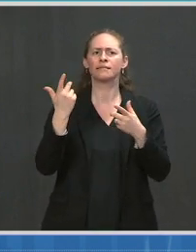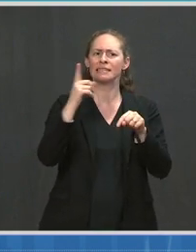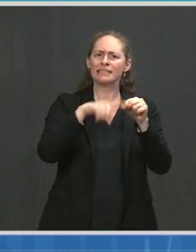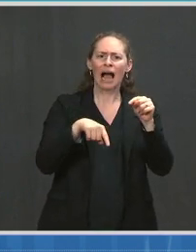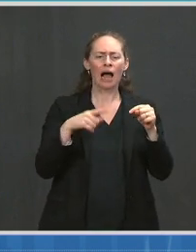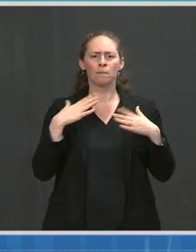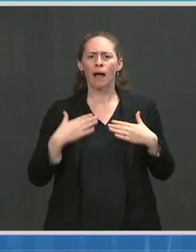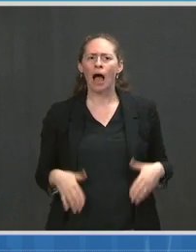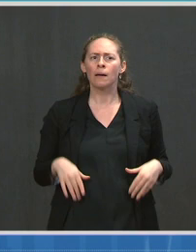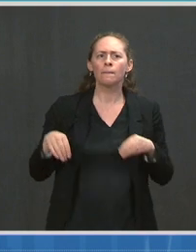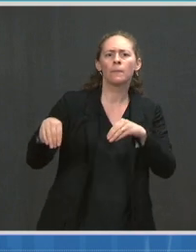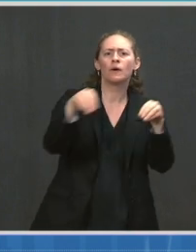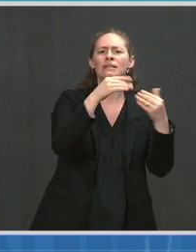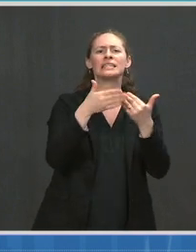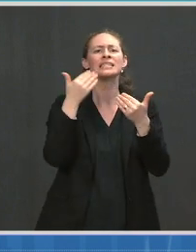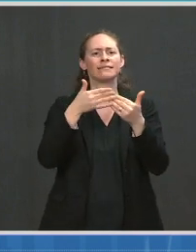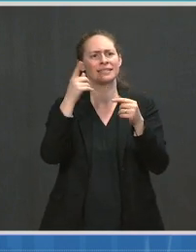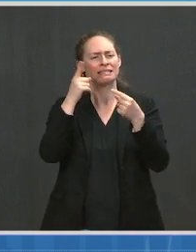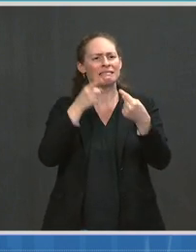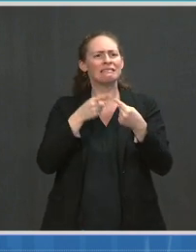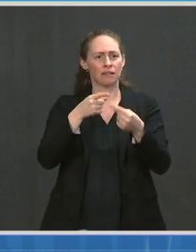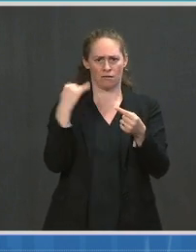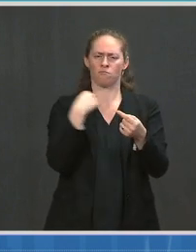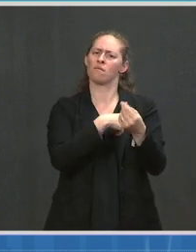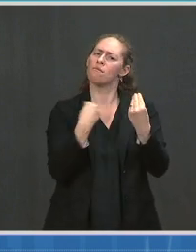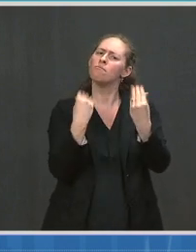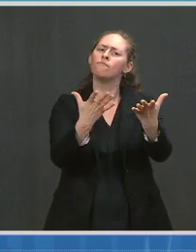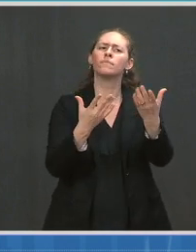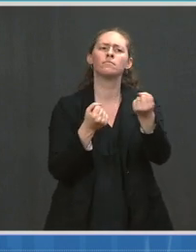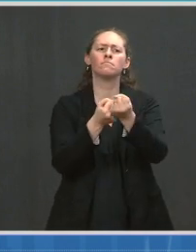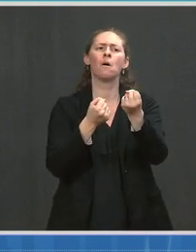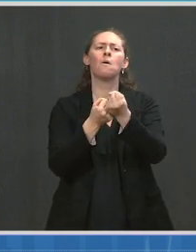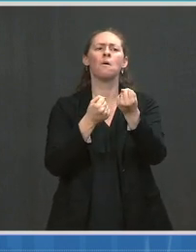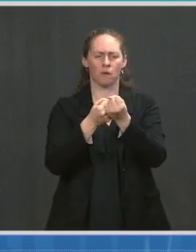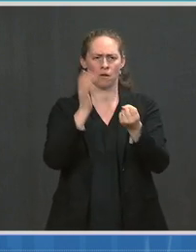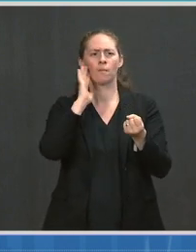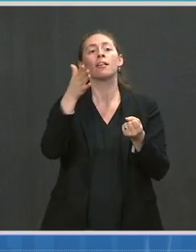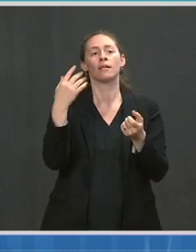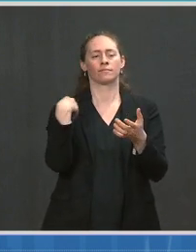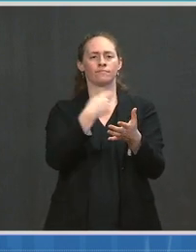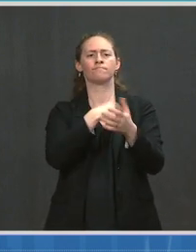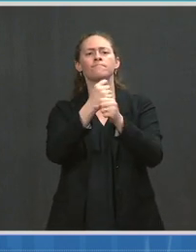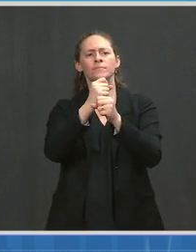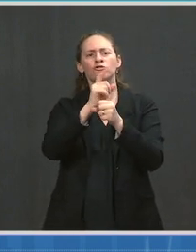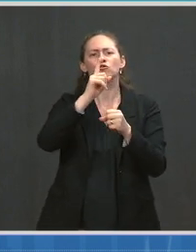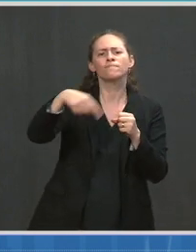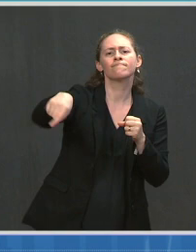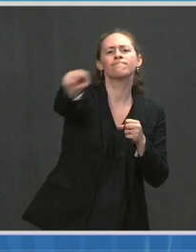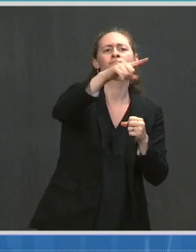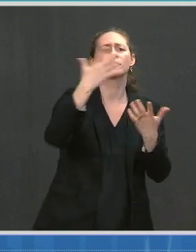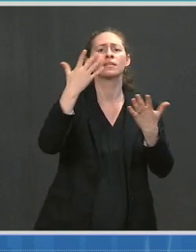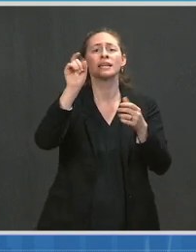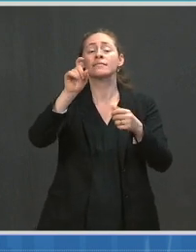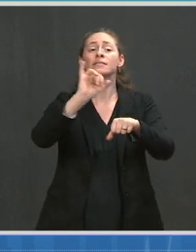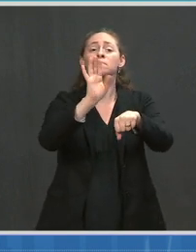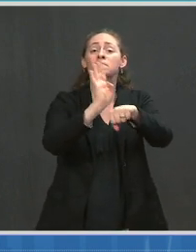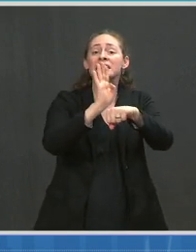Funding could also be used by local health departments to partner with local businesses to support vaccination clinics in local communities